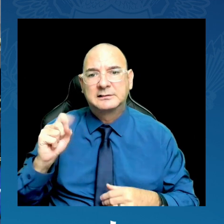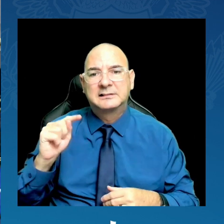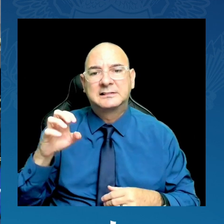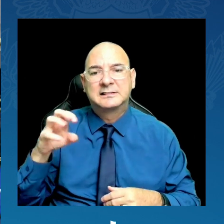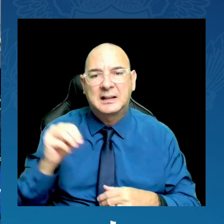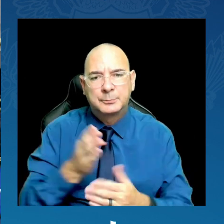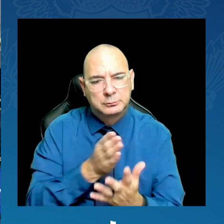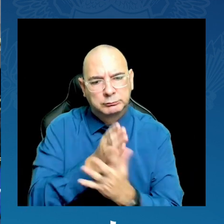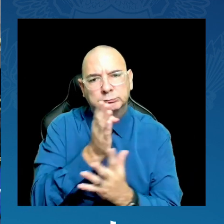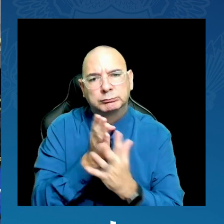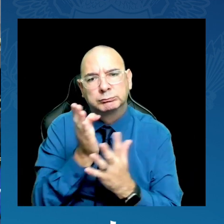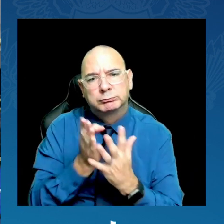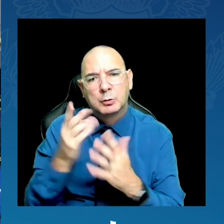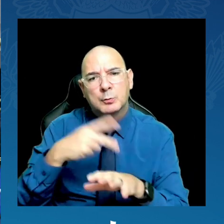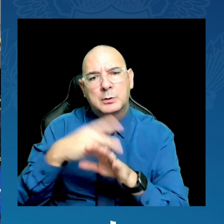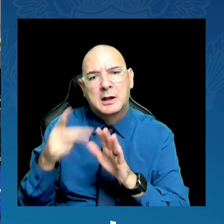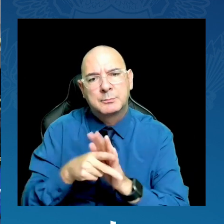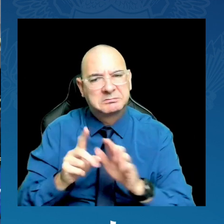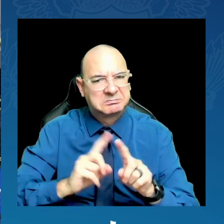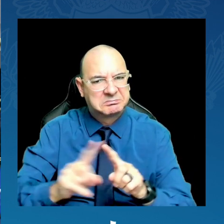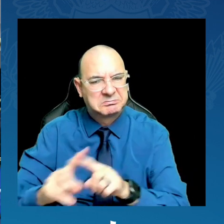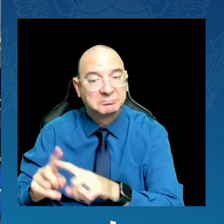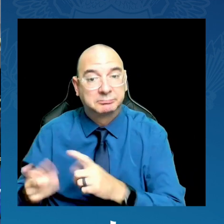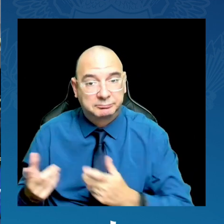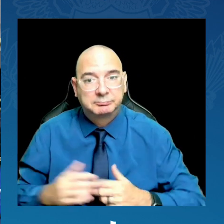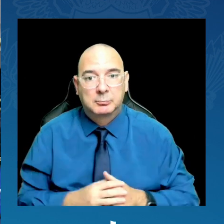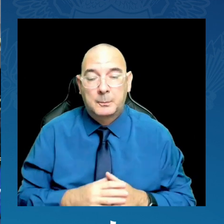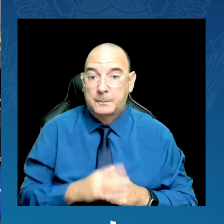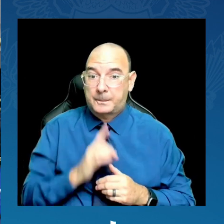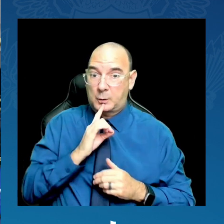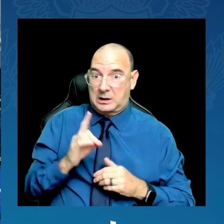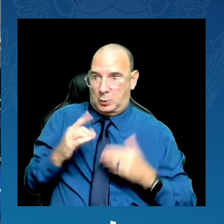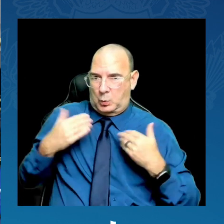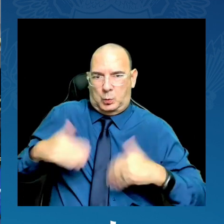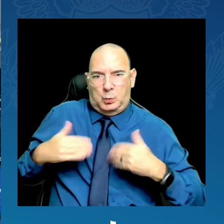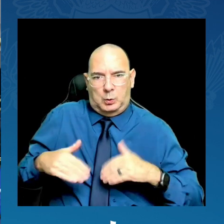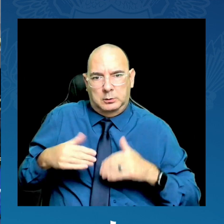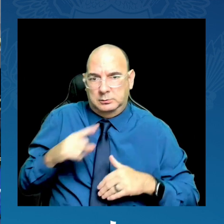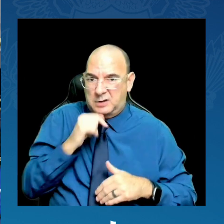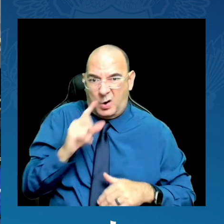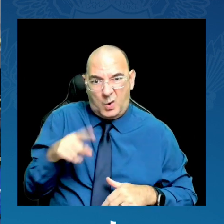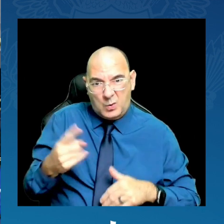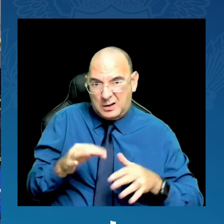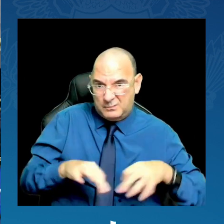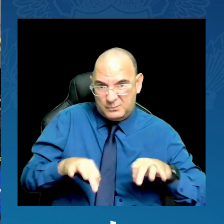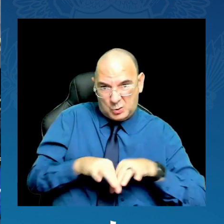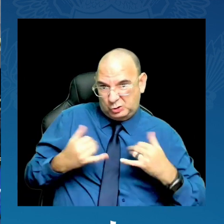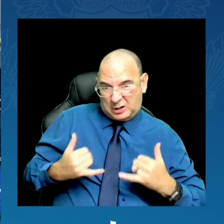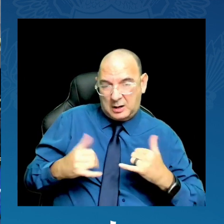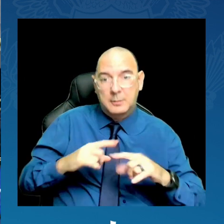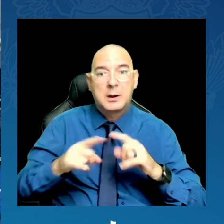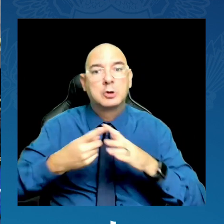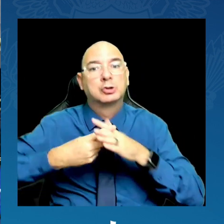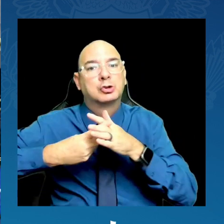but are not only significant of what we're doing today. They are a start. There are many more brilliant,